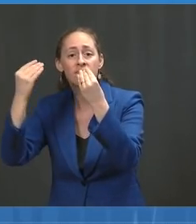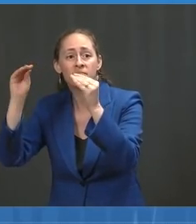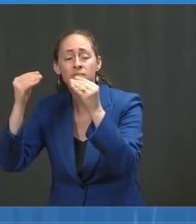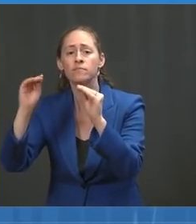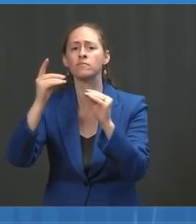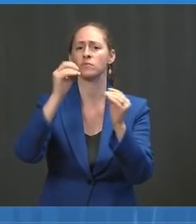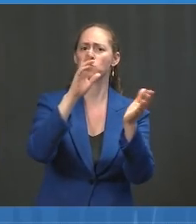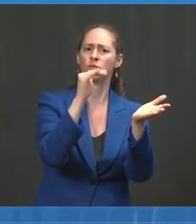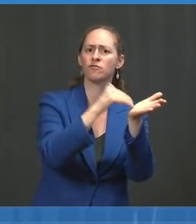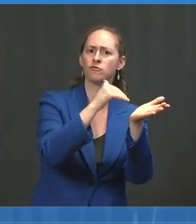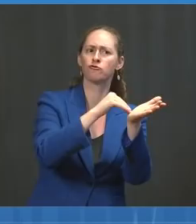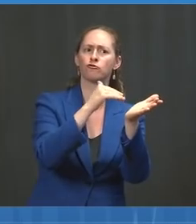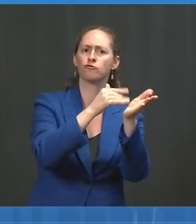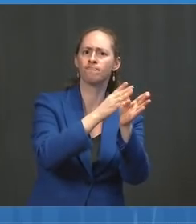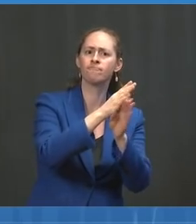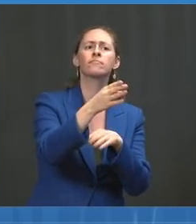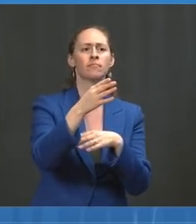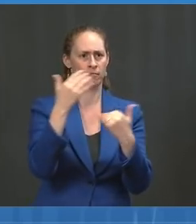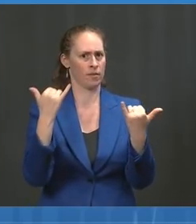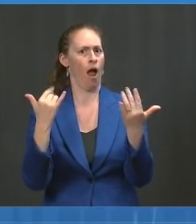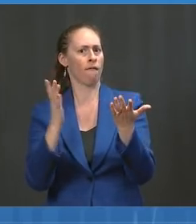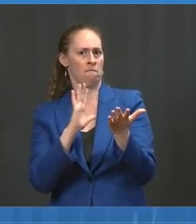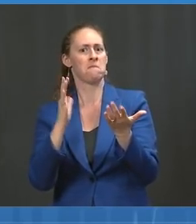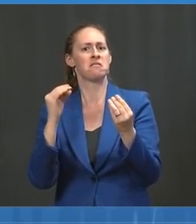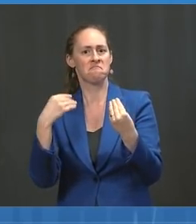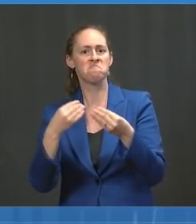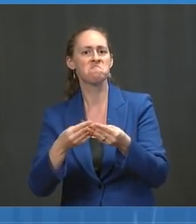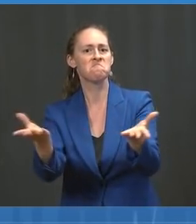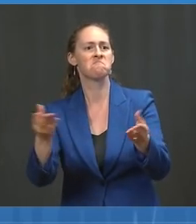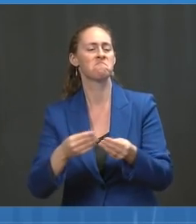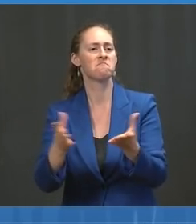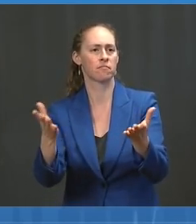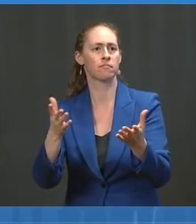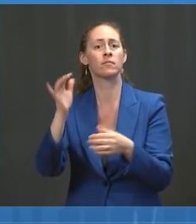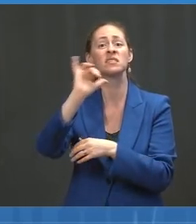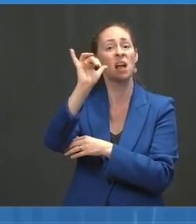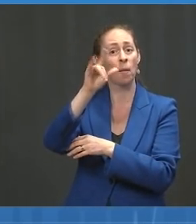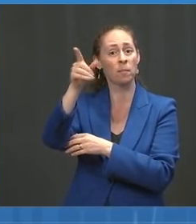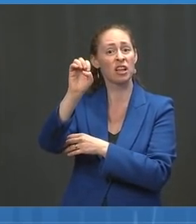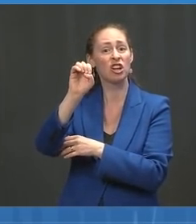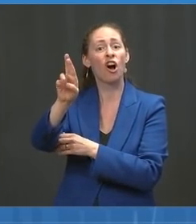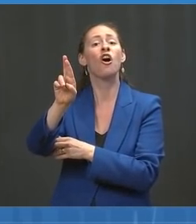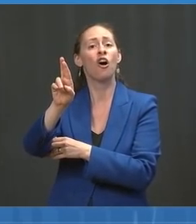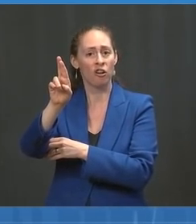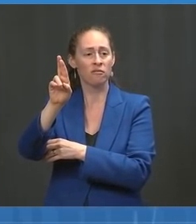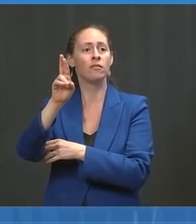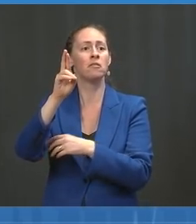hospital discharge points, and emergency departments. And an additional 29 healthcare networks